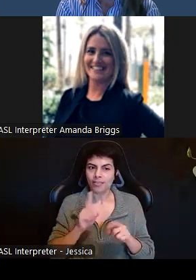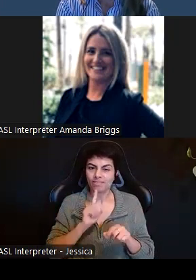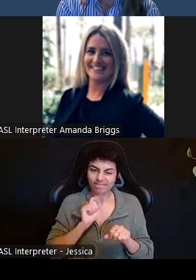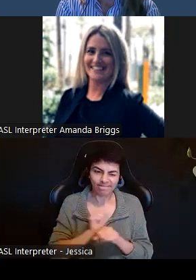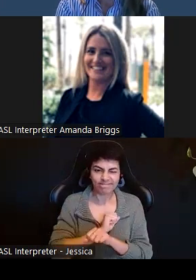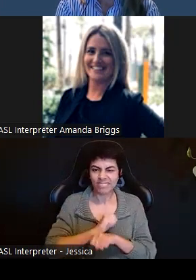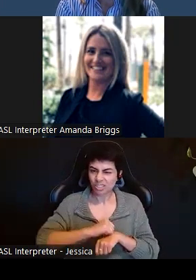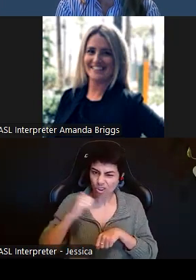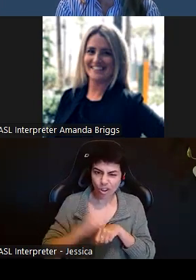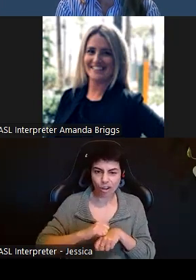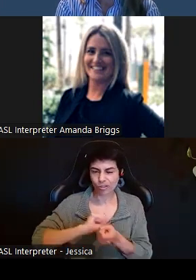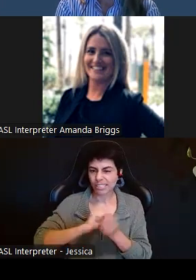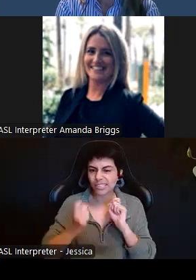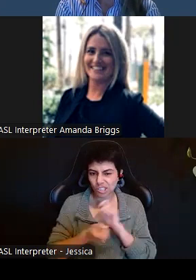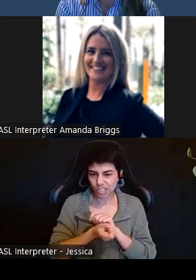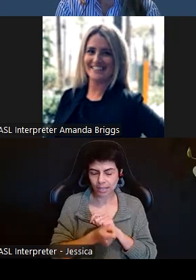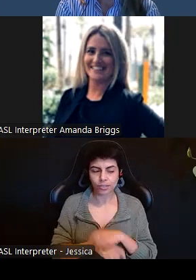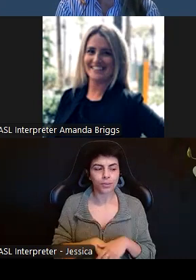So, first is the asset limit.